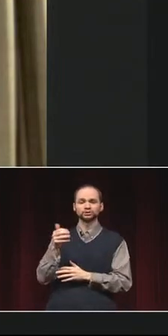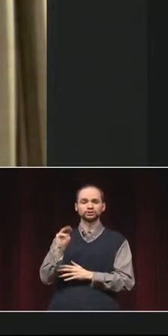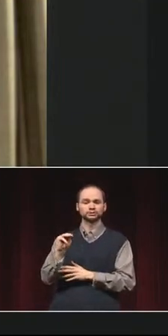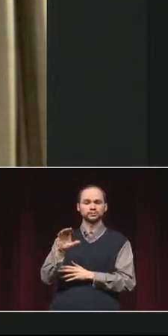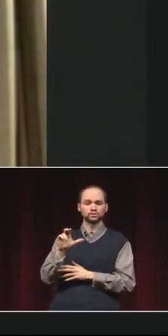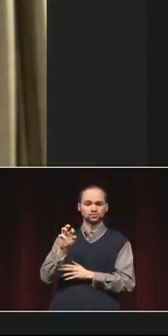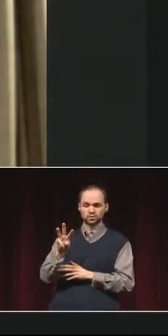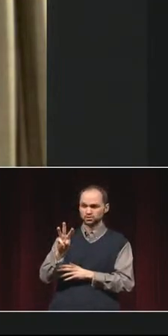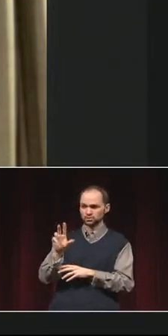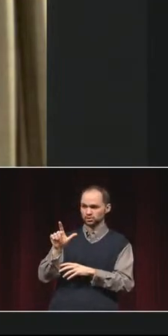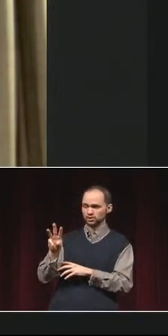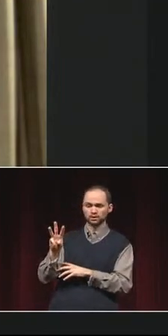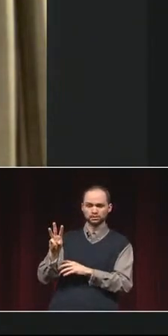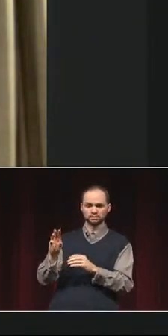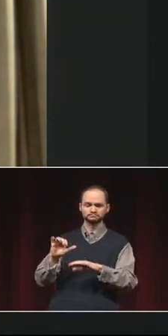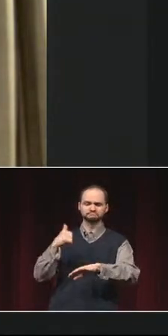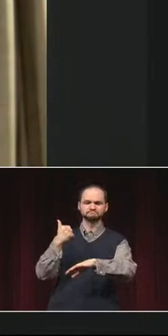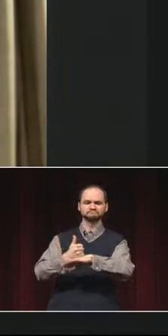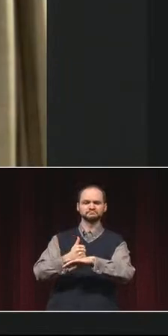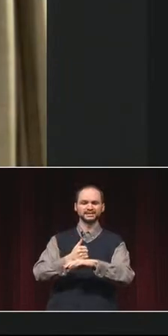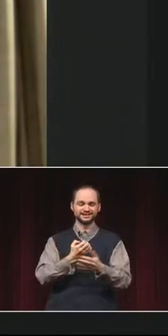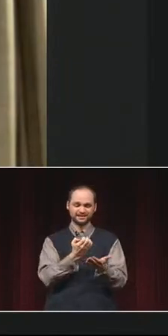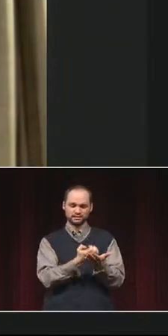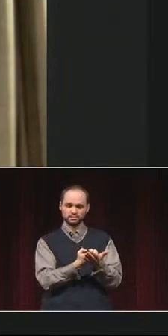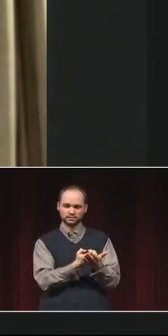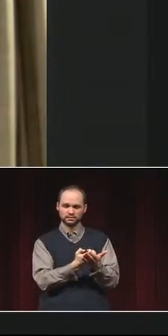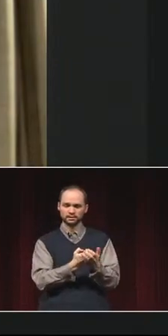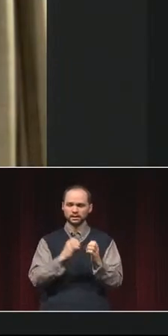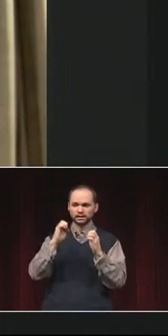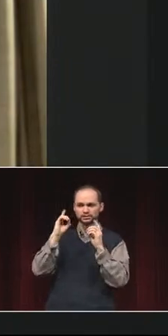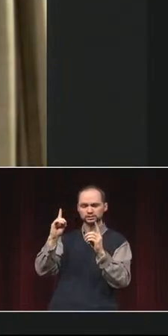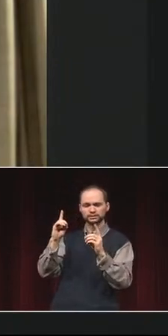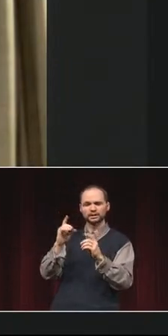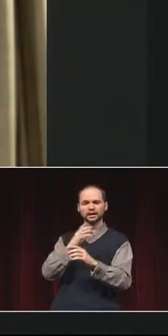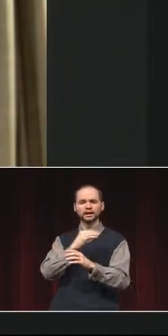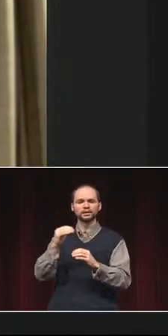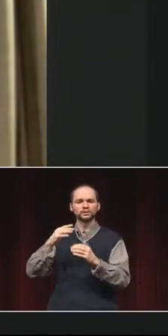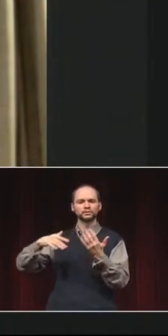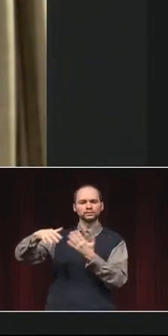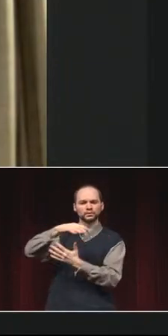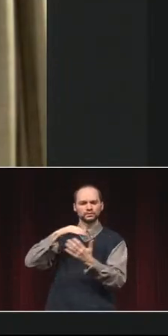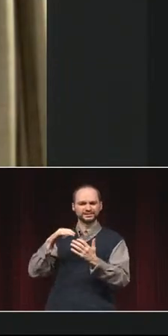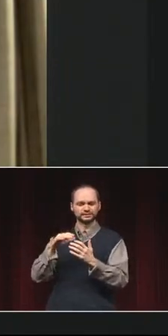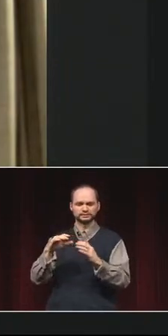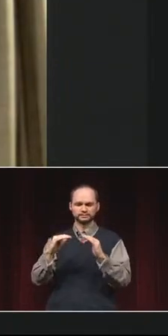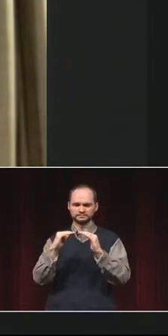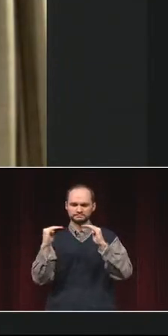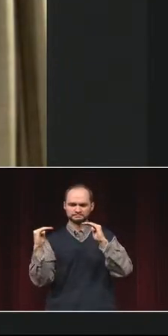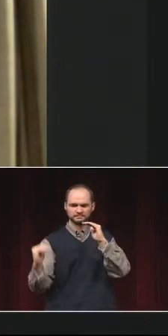educational and social disadvantages and made African Americans second class citizens in